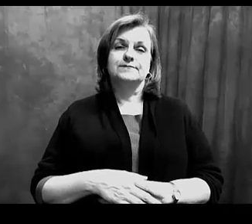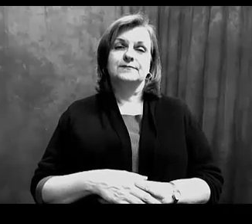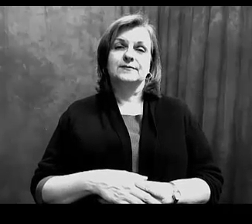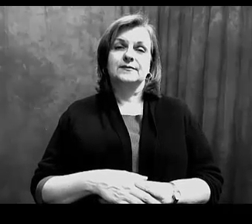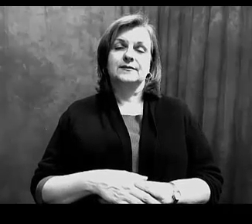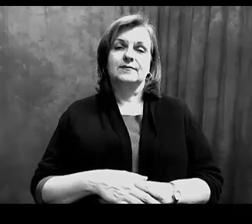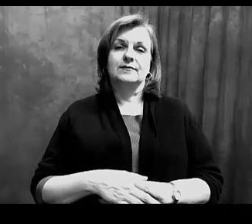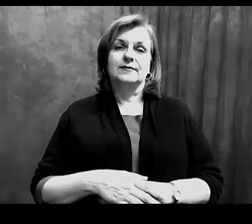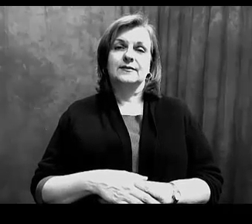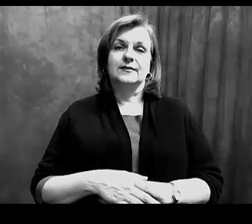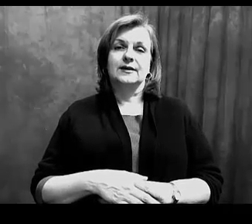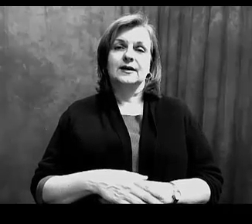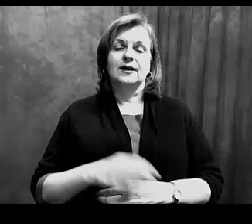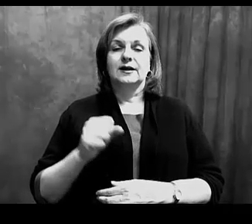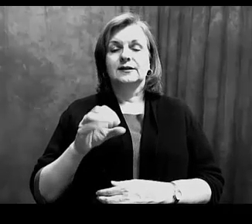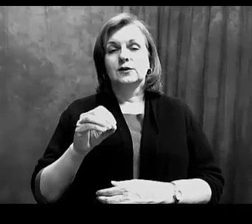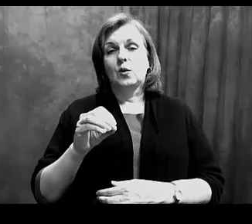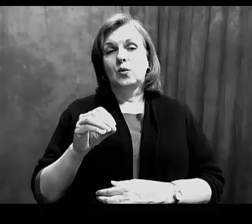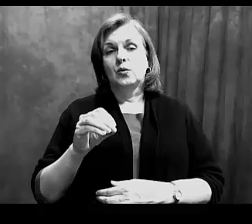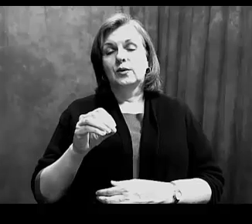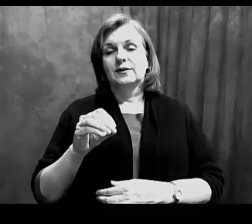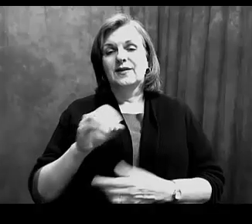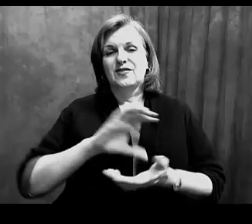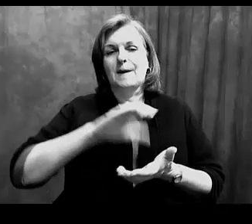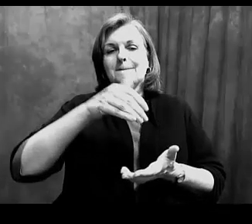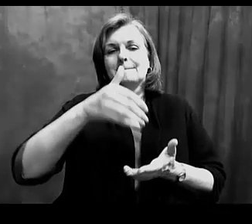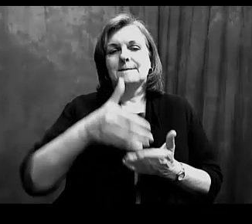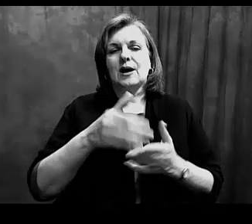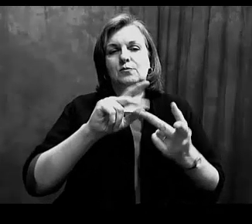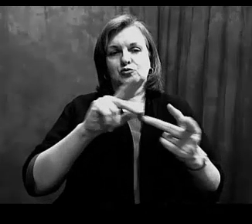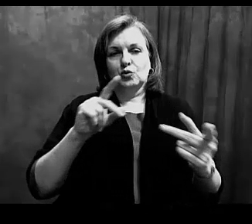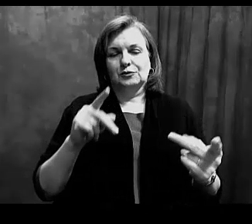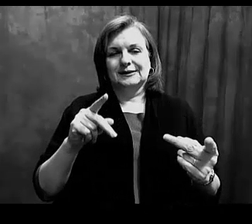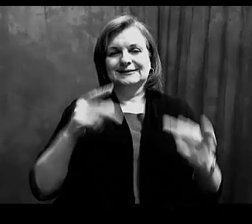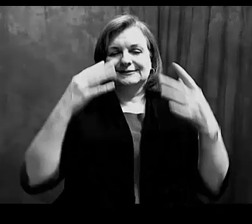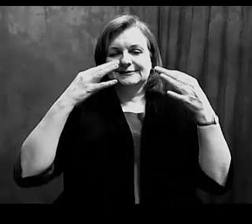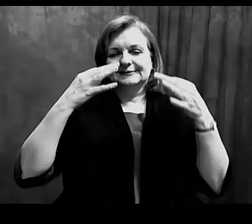so depending on the concentration the levels of those proteins